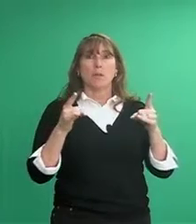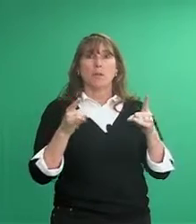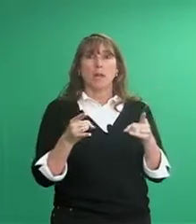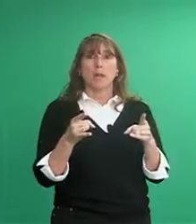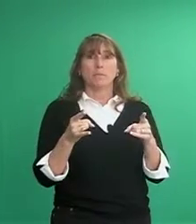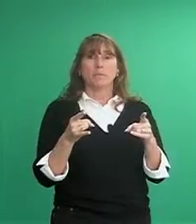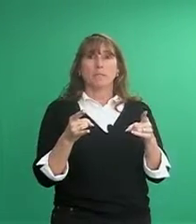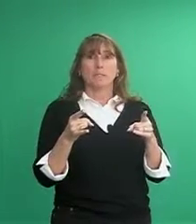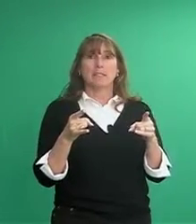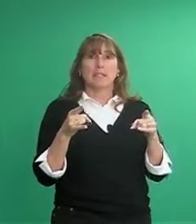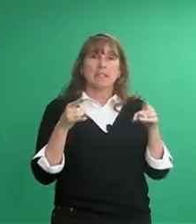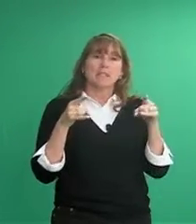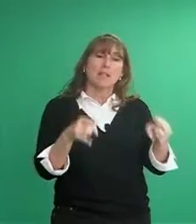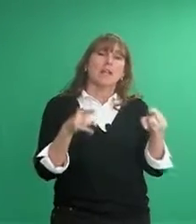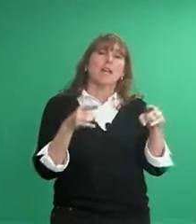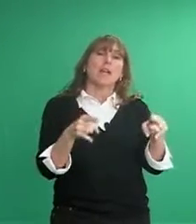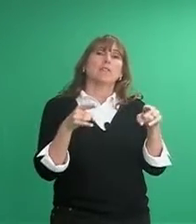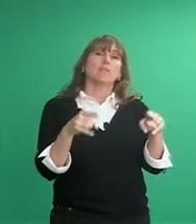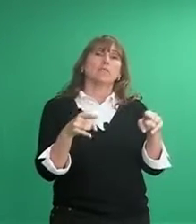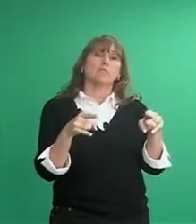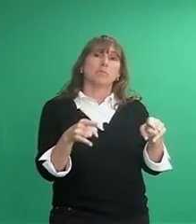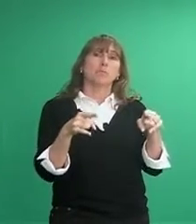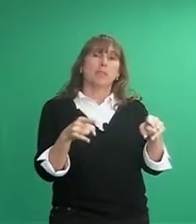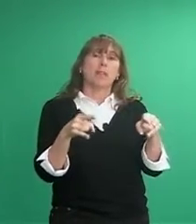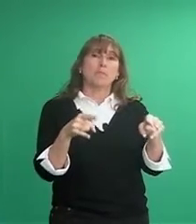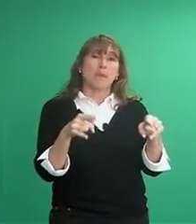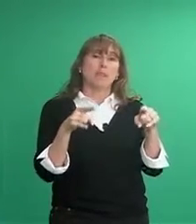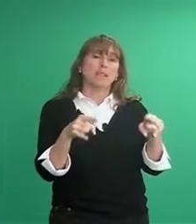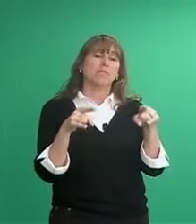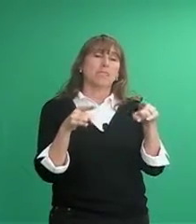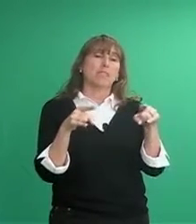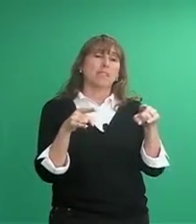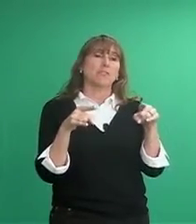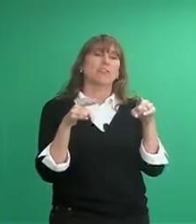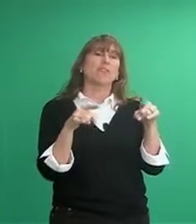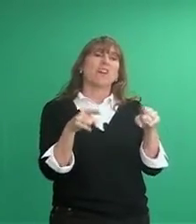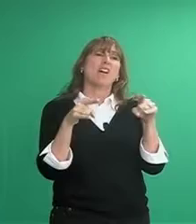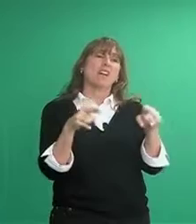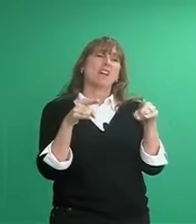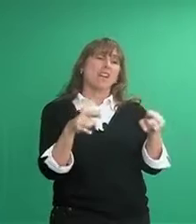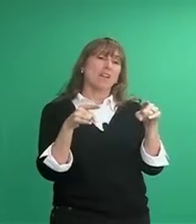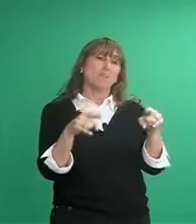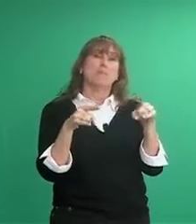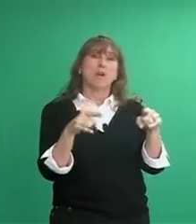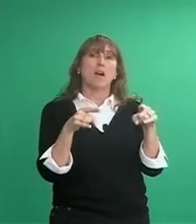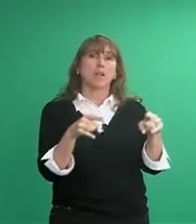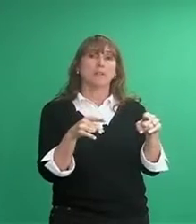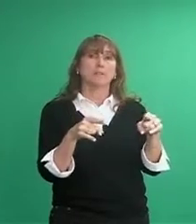palms facing in and you move your head back [and] as if you're like hahaha mock